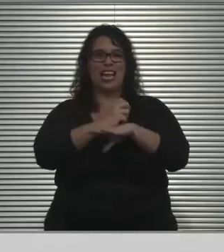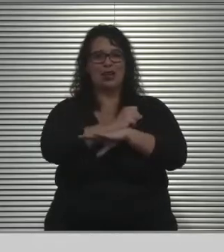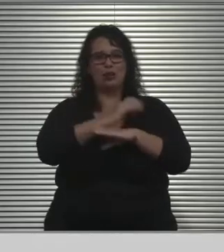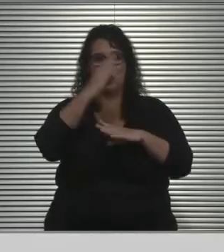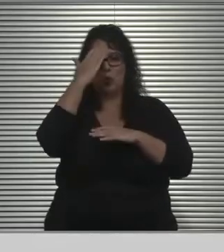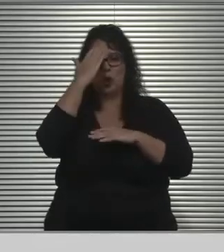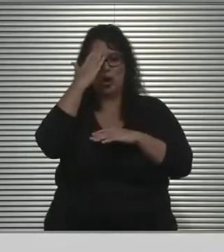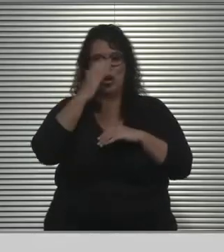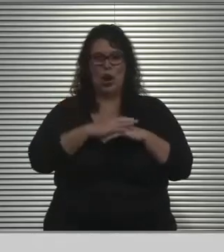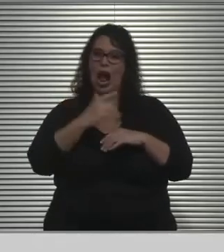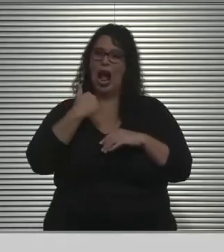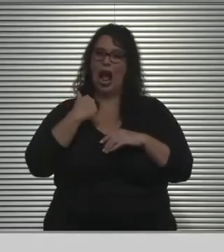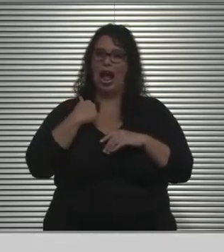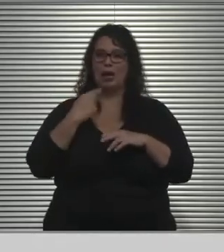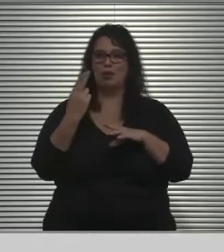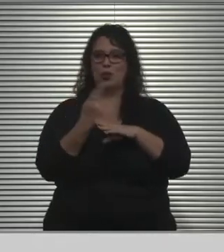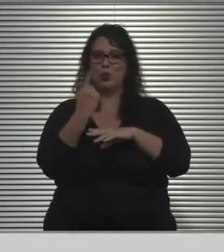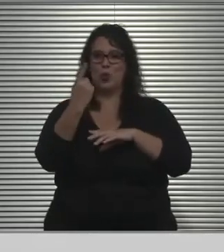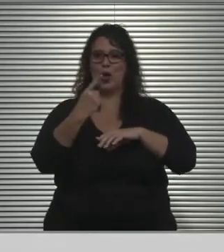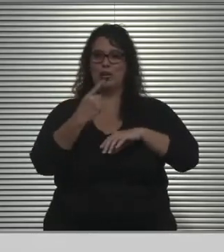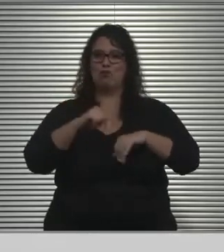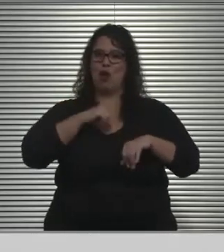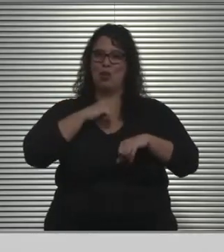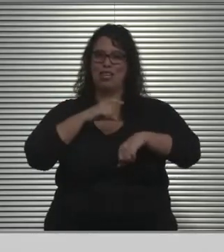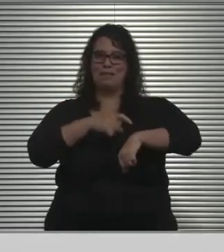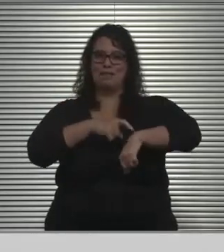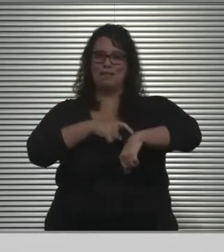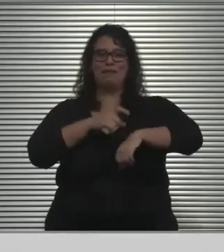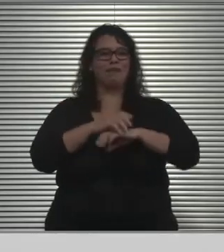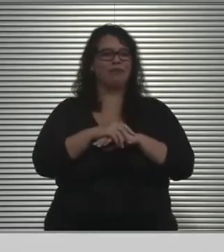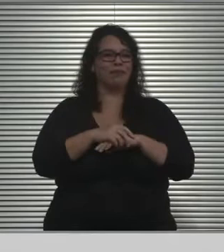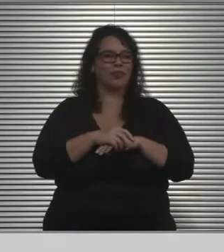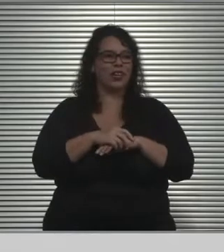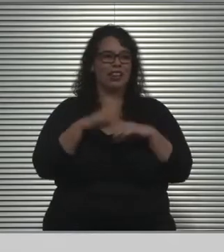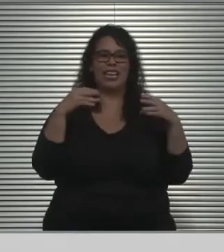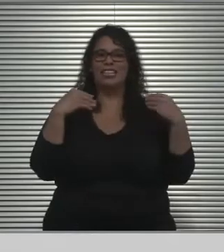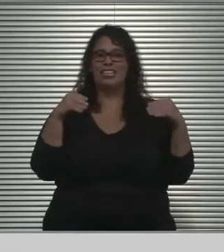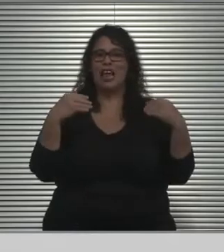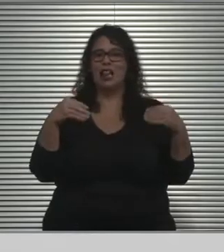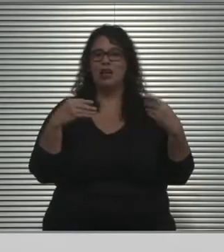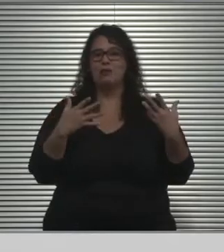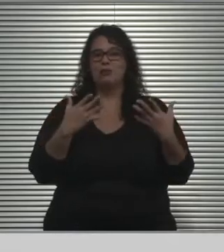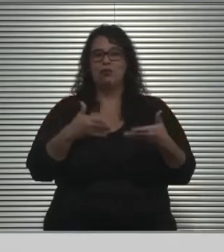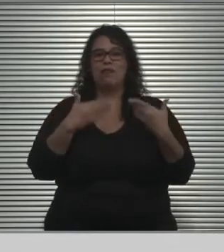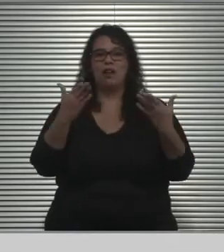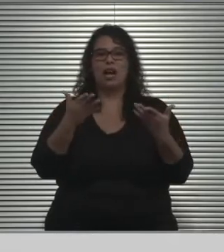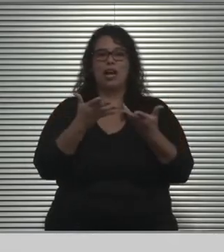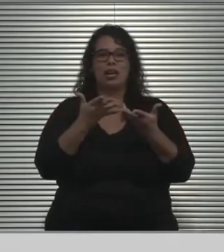They sell them and then they use the funds to provide things for those less fortunate in the community.